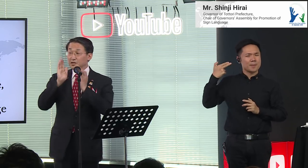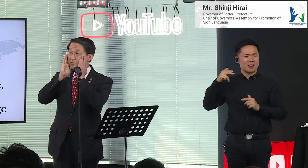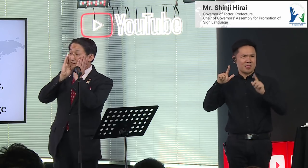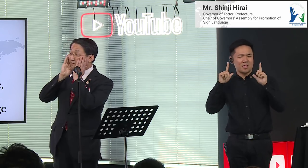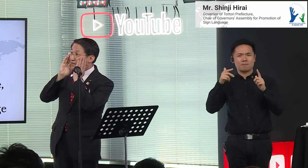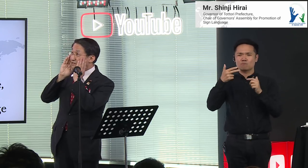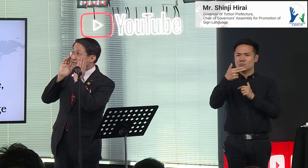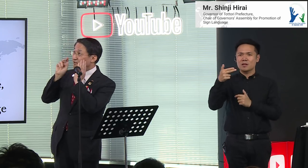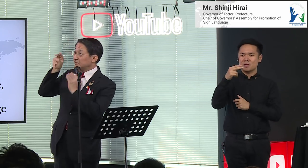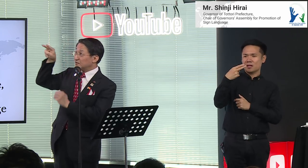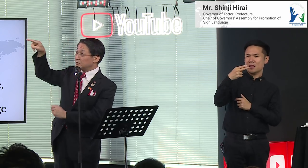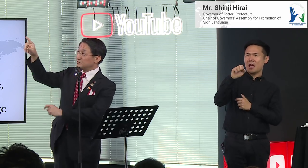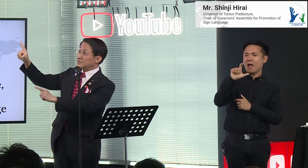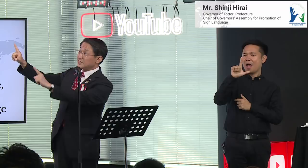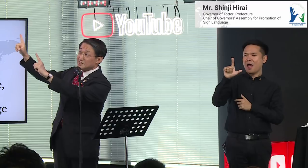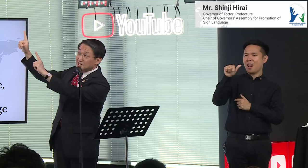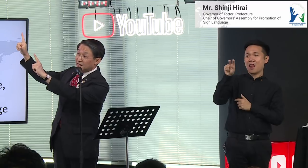activities as well.